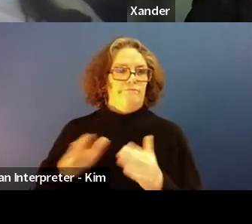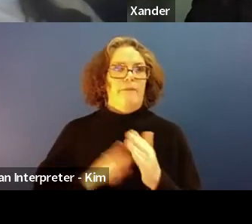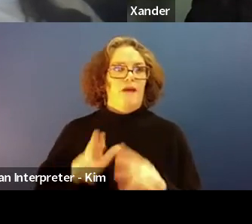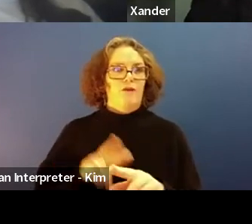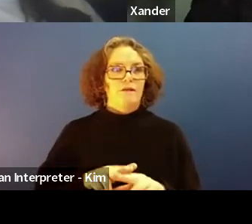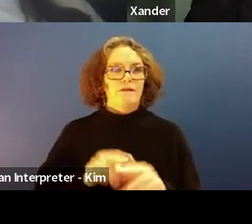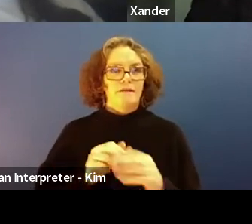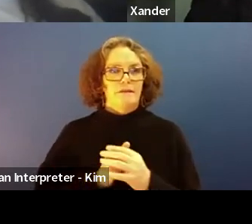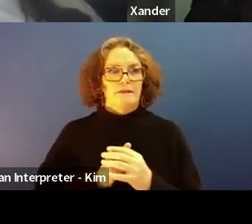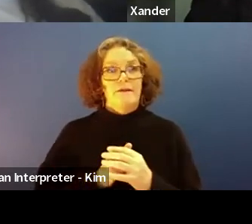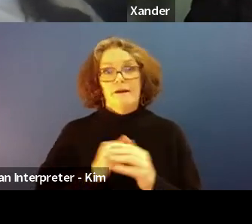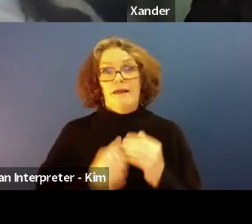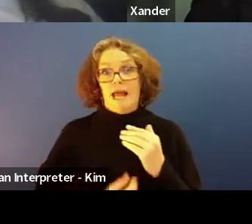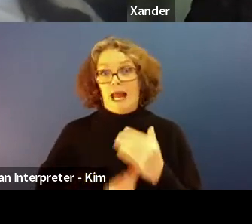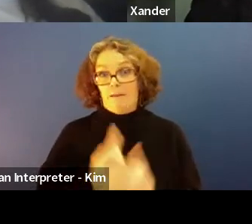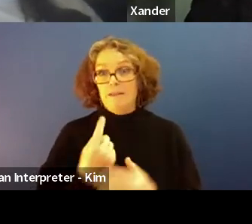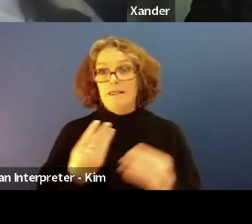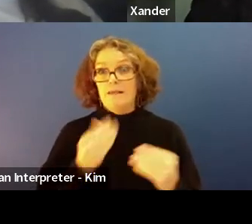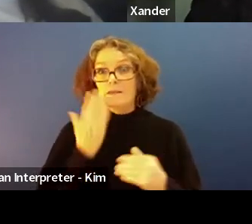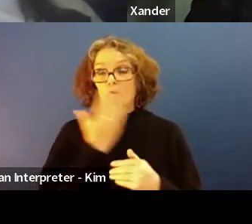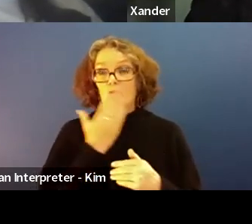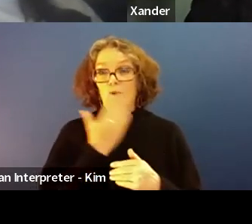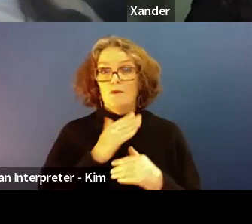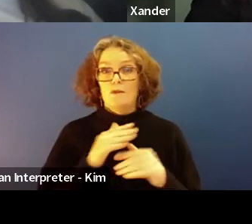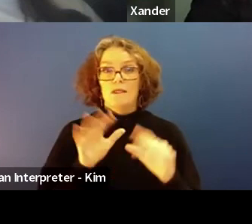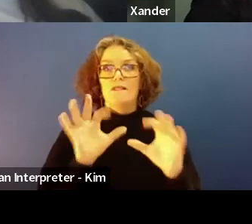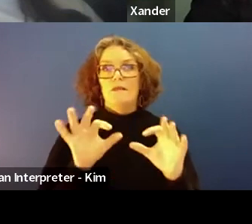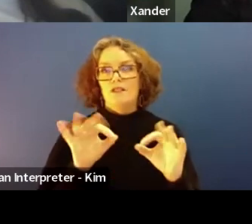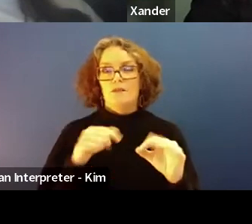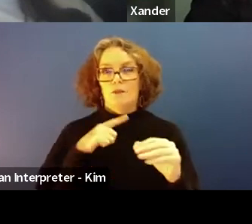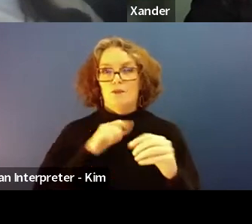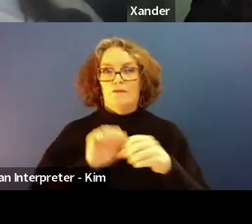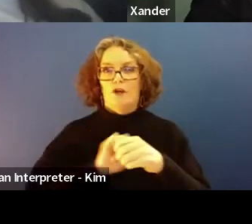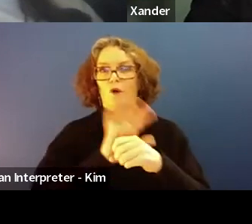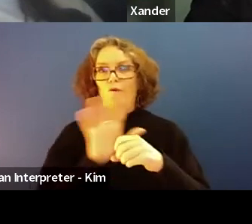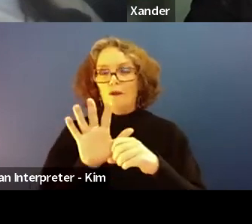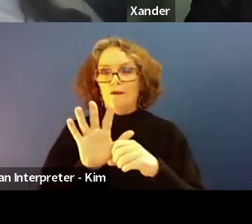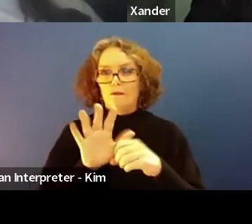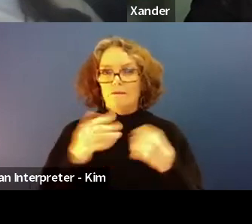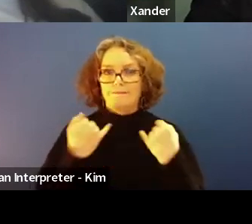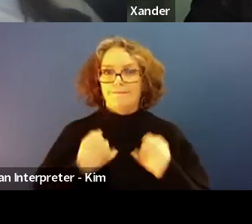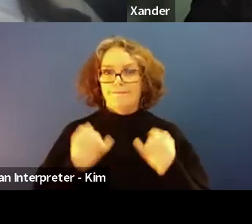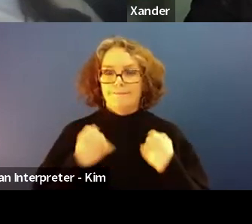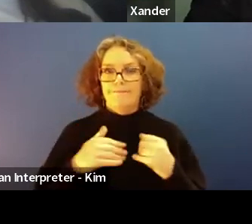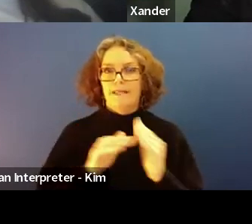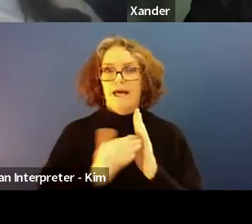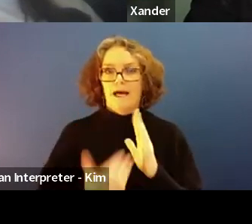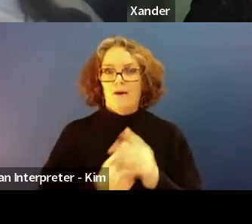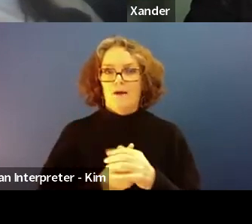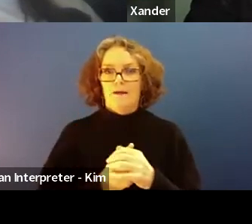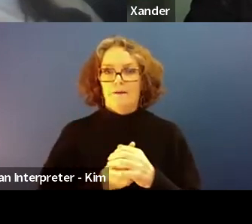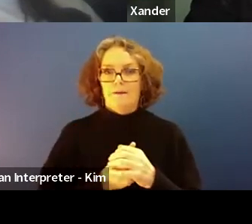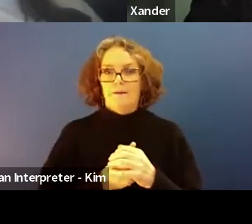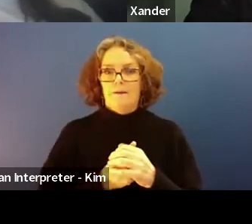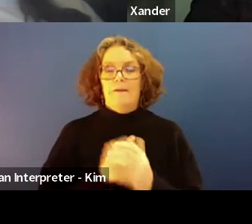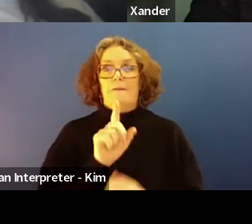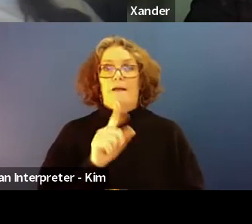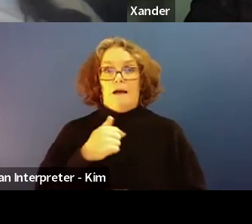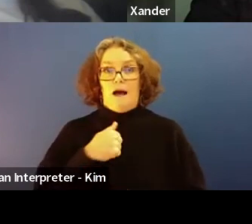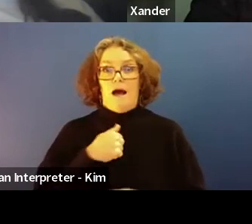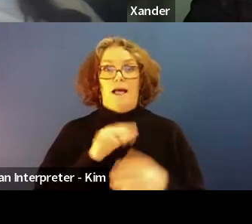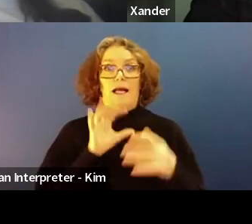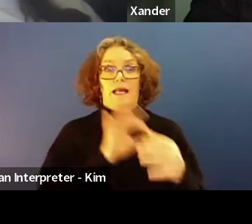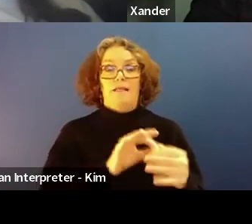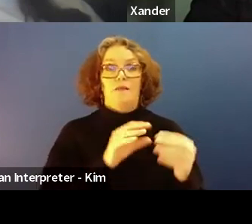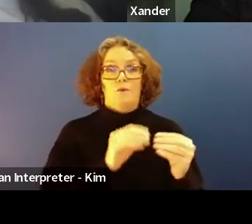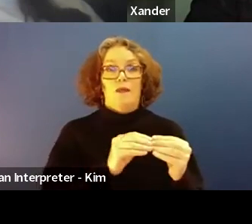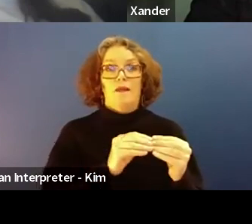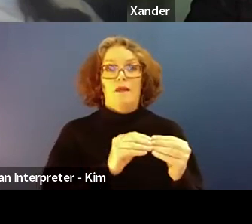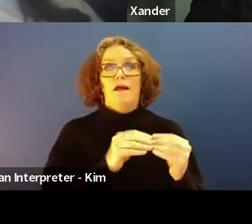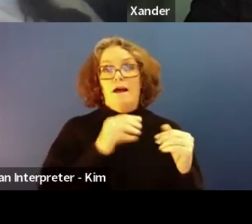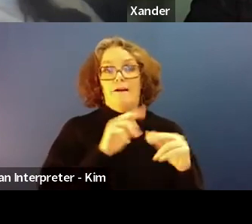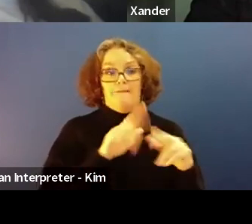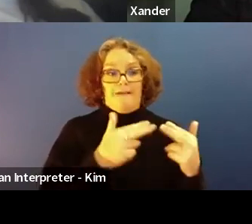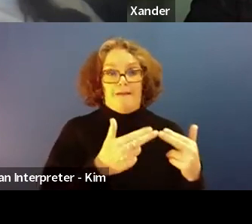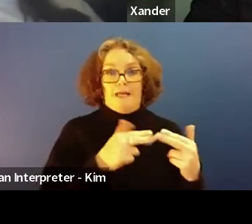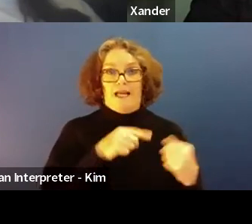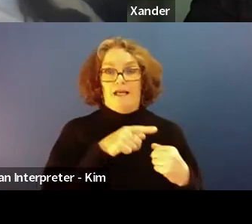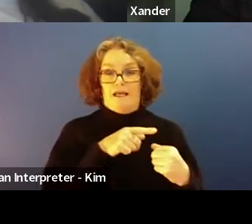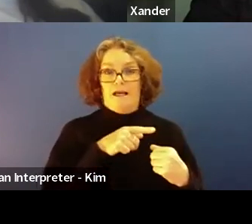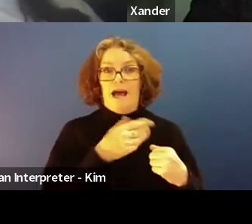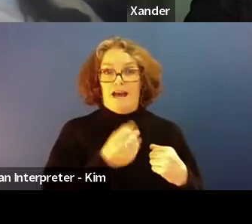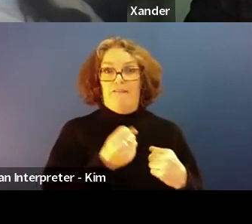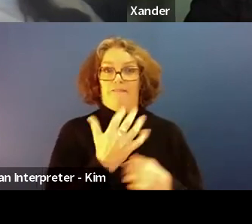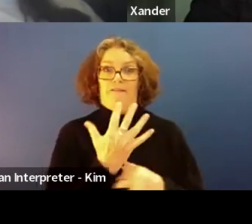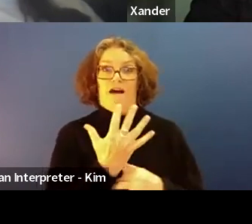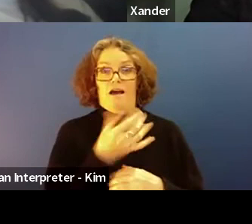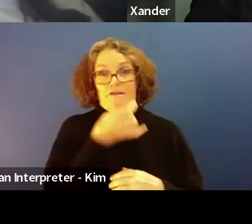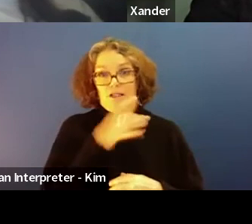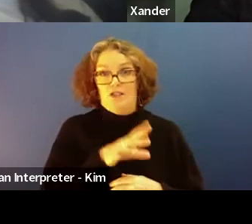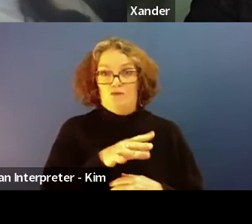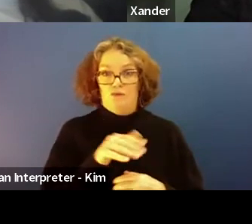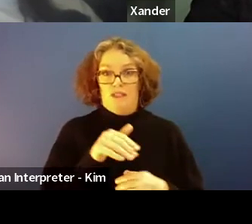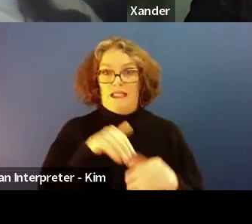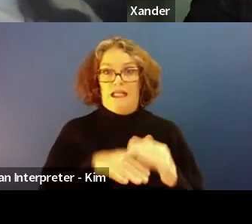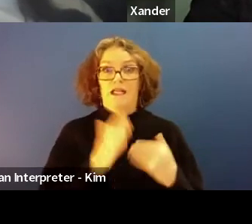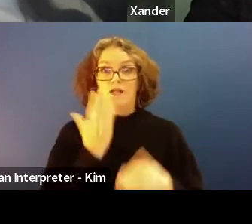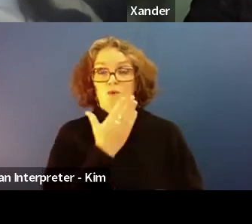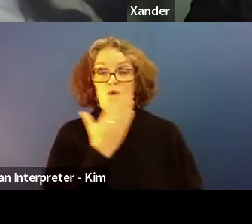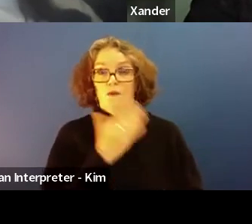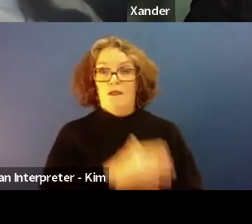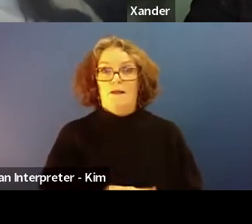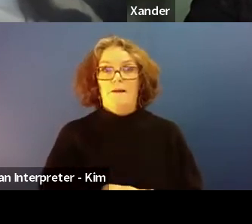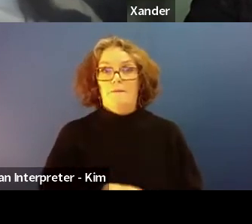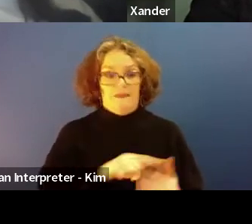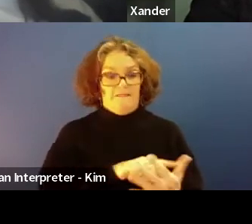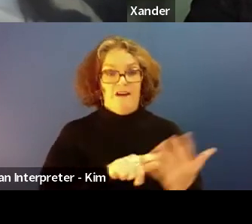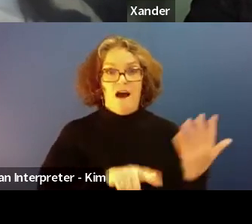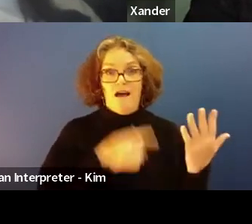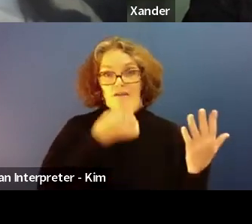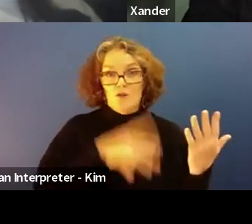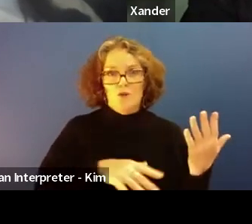I know that that happens in some schools, particularly around crime and stuff so I connected with the family that had five children already at the school because I sensed that they were all five very different children and that that parent would have